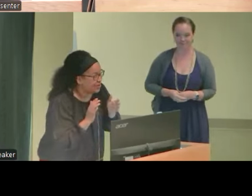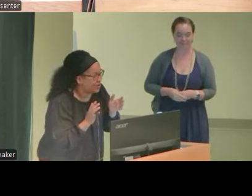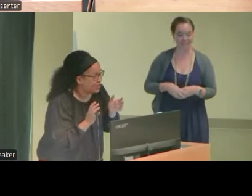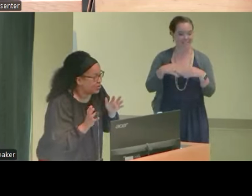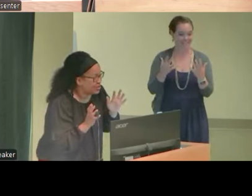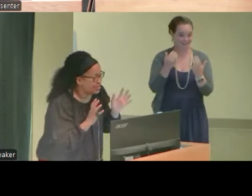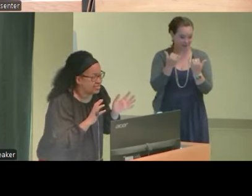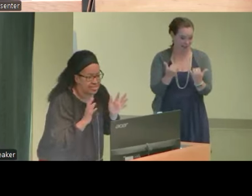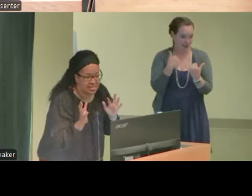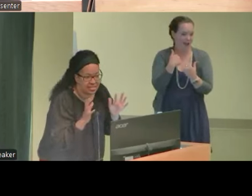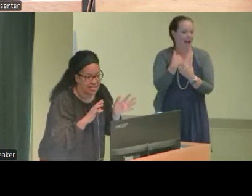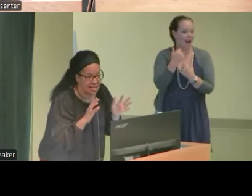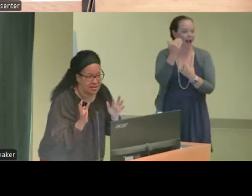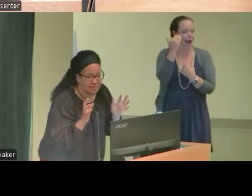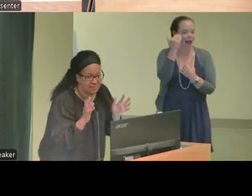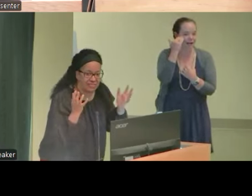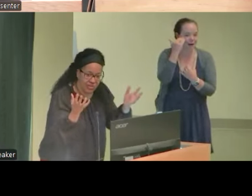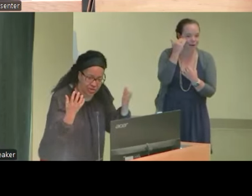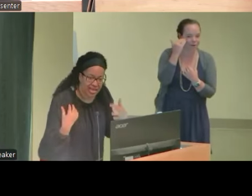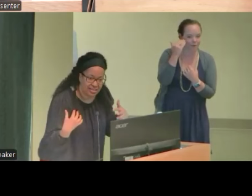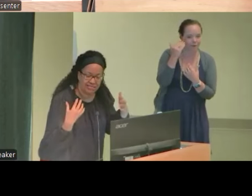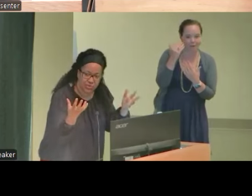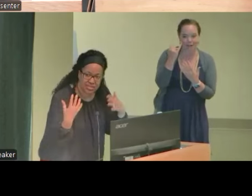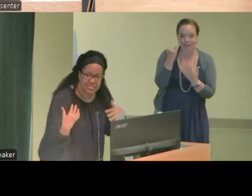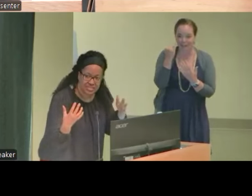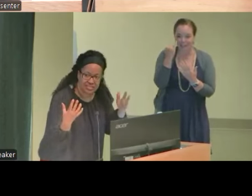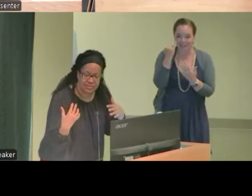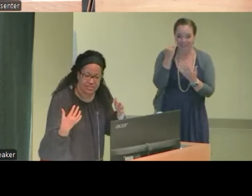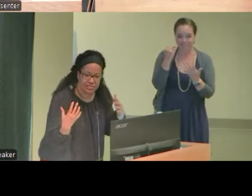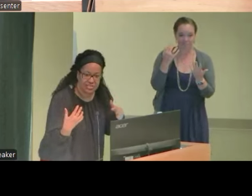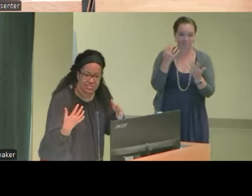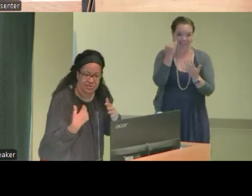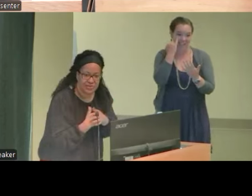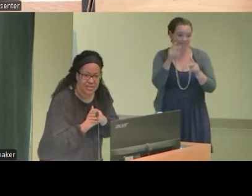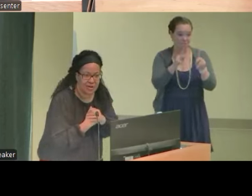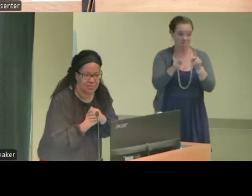that we were going to sit um if you can if you want to sit closer just so that you're able to